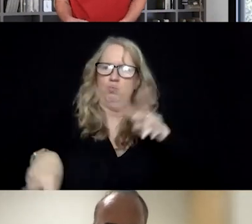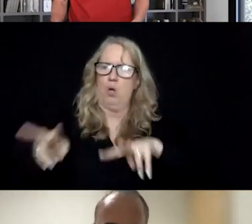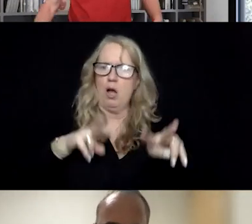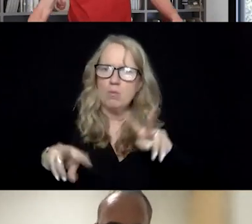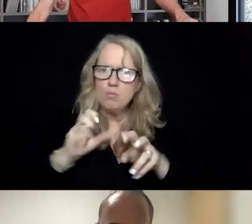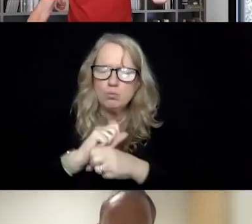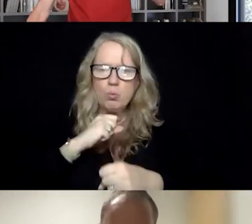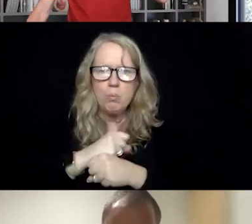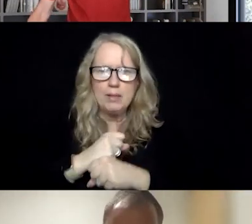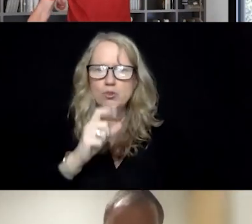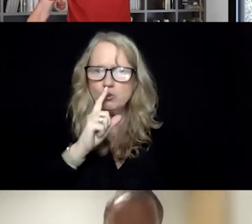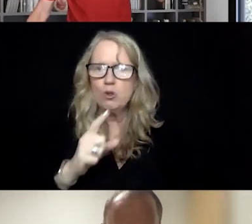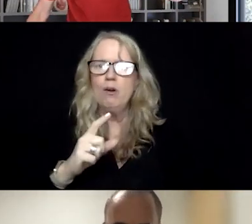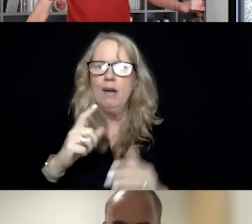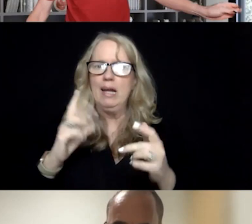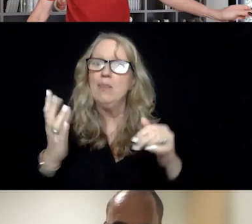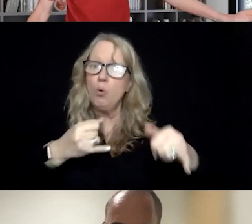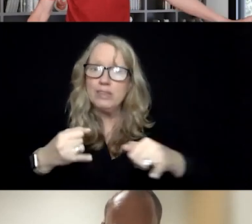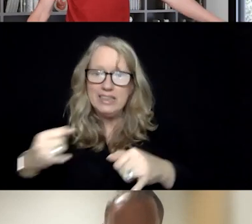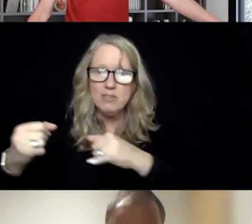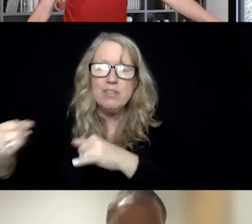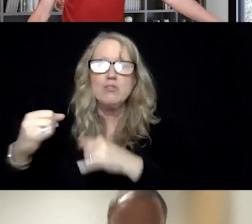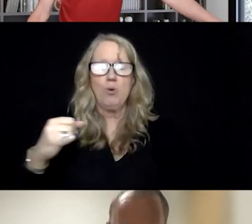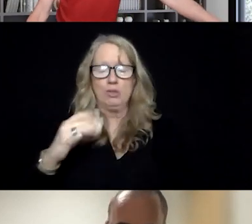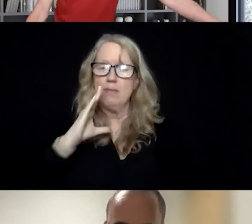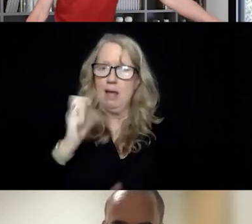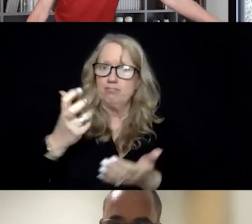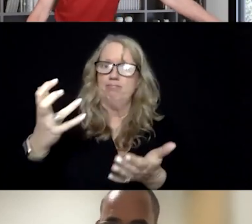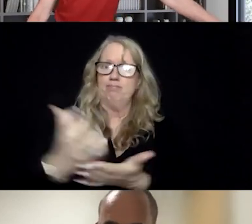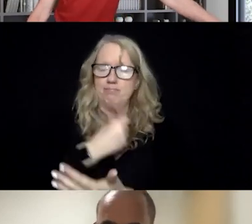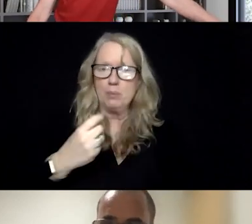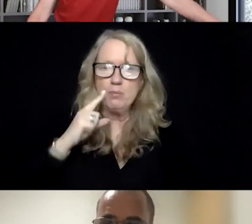THAT EVERY INDIVIDUAL THAT IS UTILIZING THAT DISCRETION IS DOING